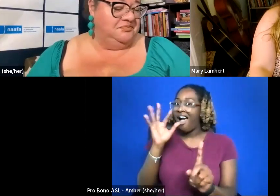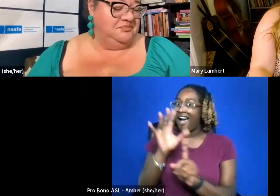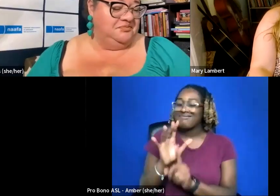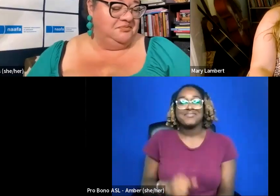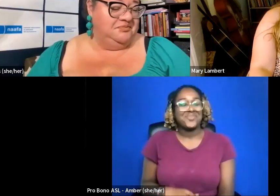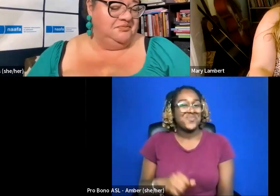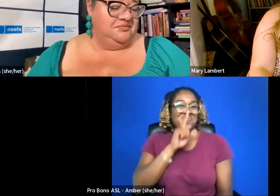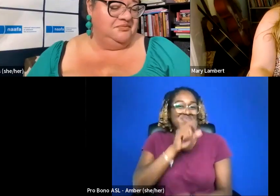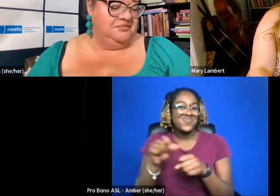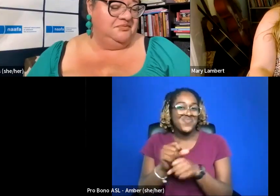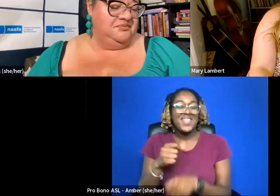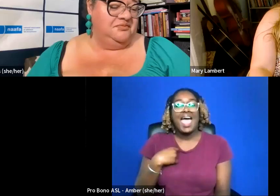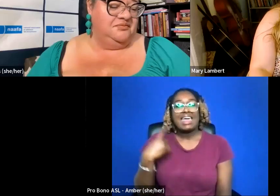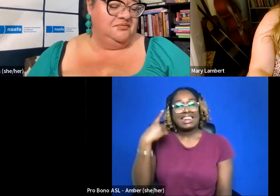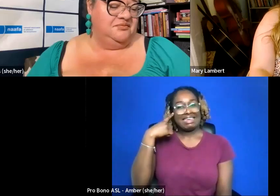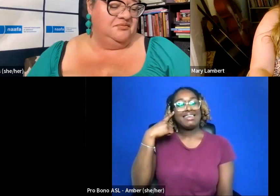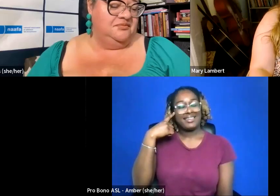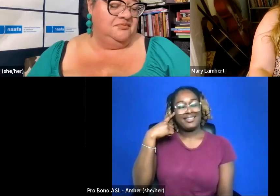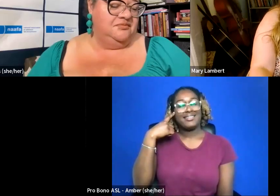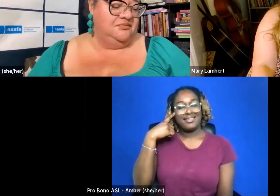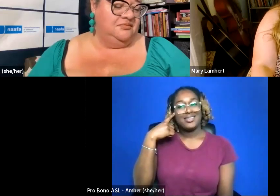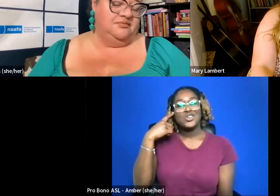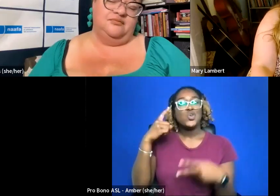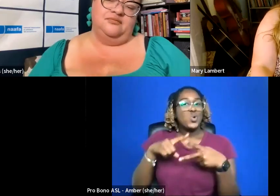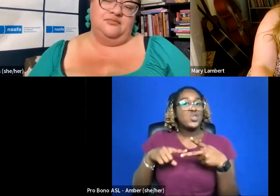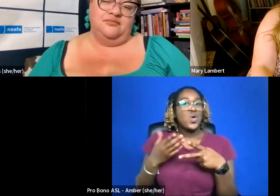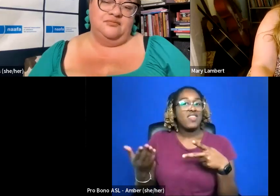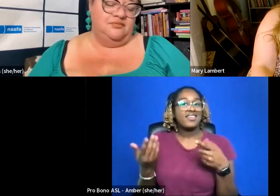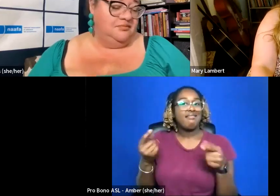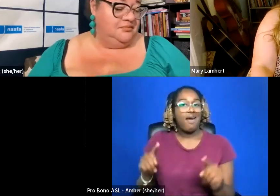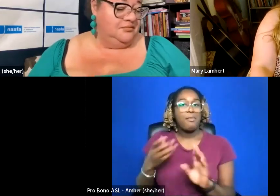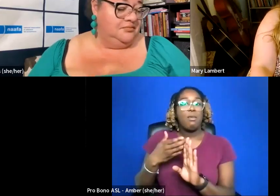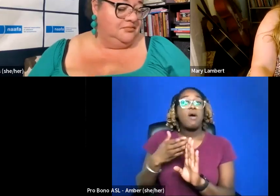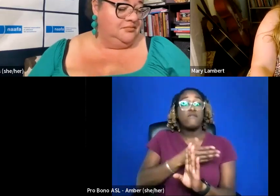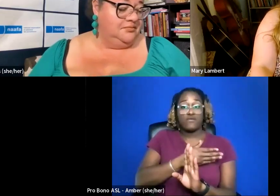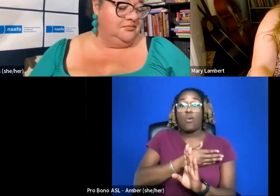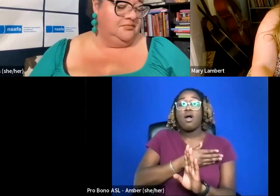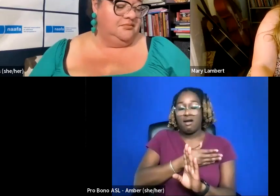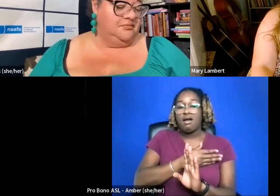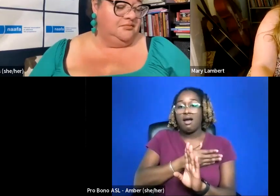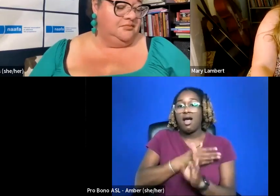Well, I think there were two things that happened right before I wrote Same Love.